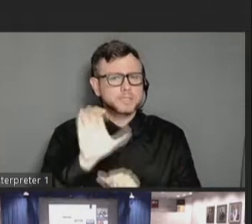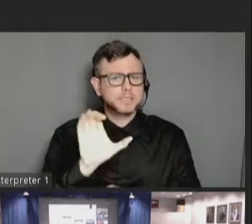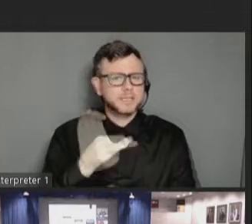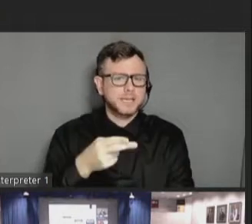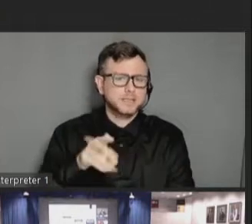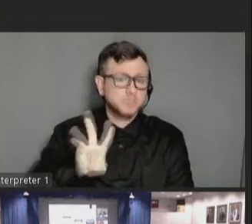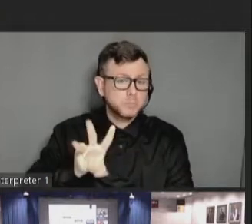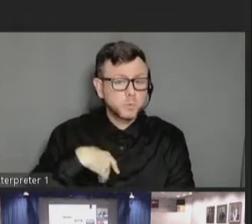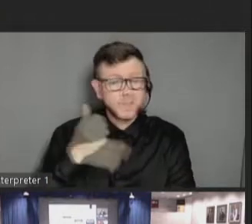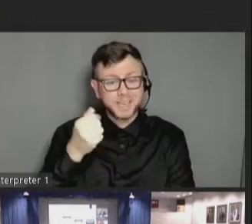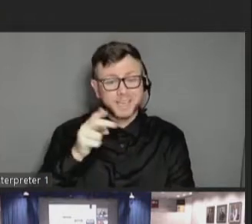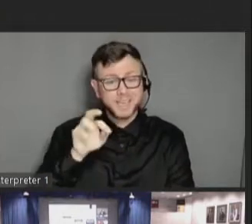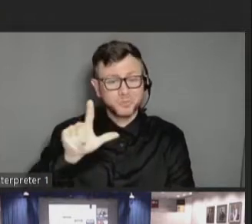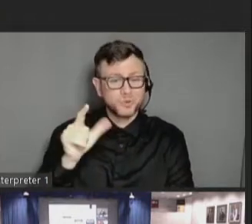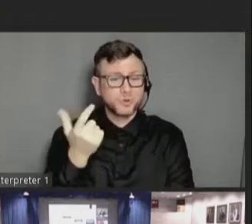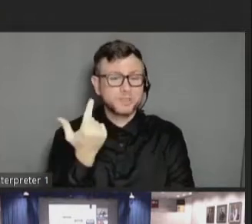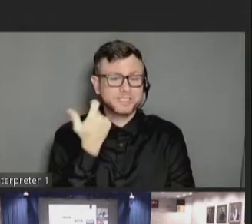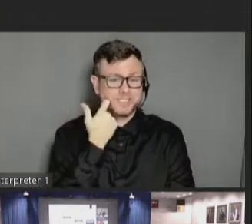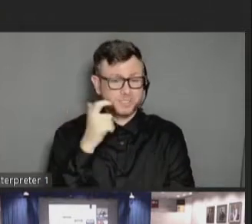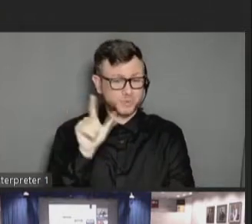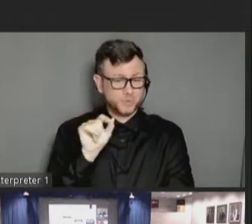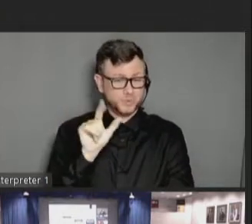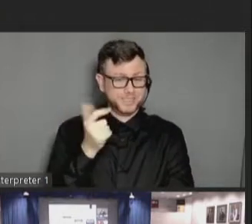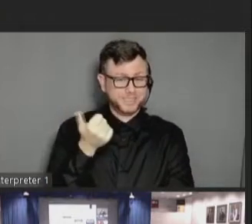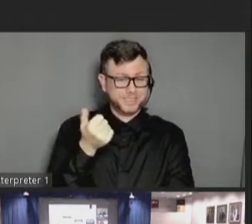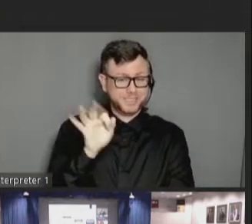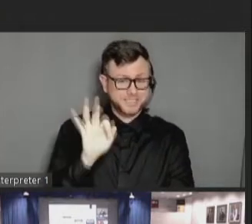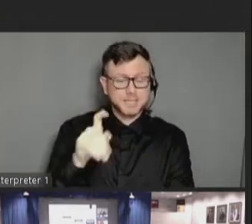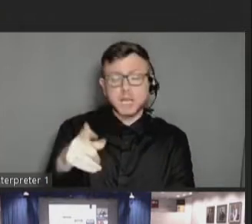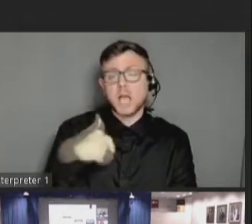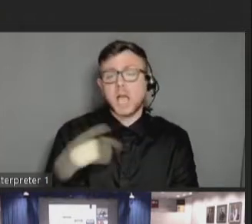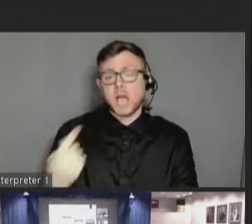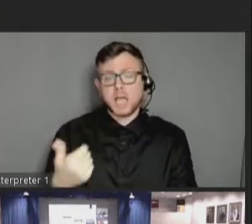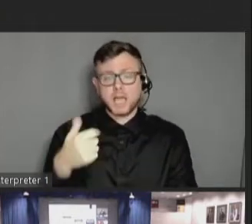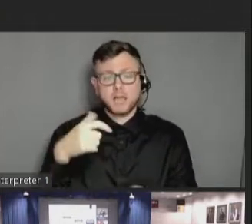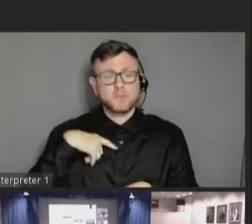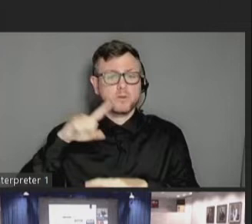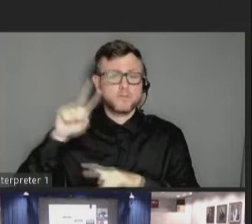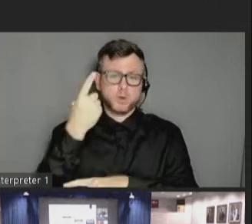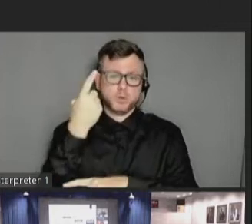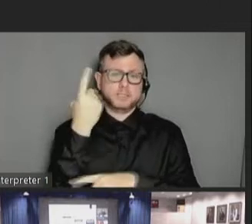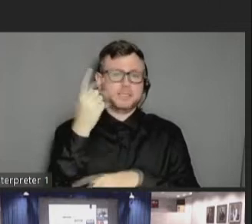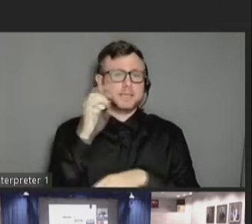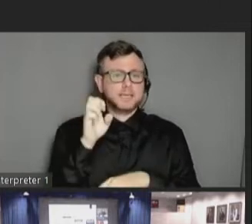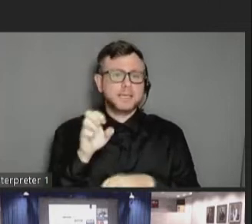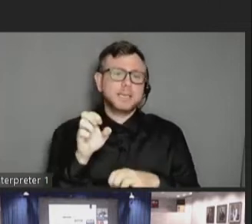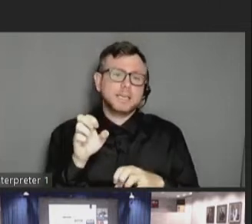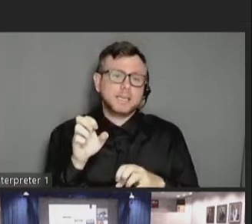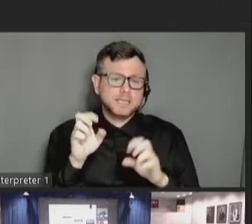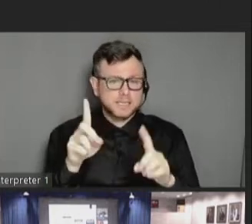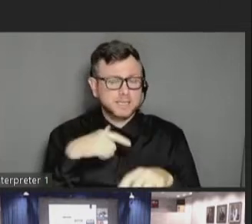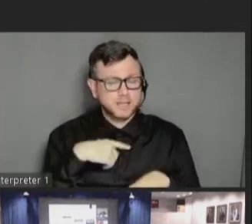in April 2019. And I came on as the inaugural executive director in November 2019. And so,